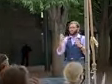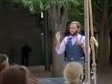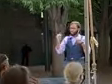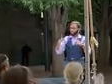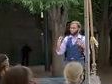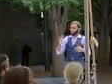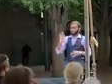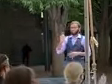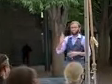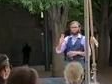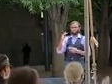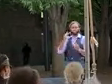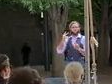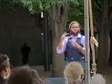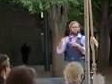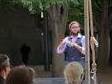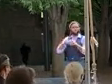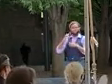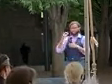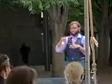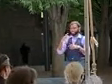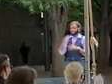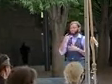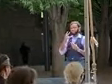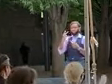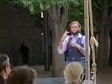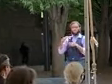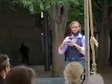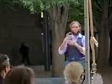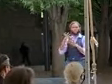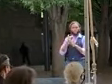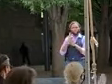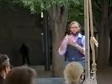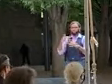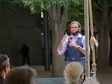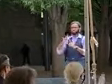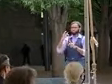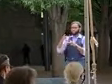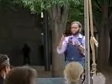because this memorial has been a revered site for disabled Americans